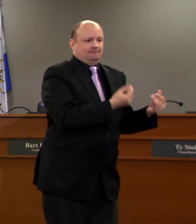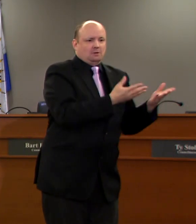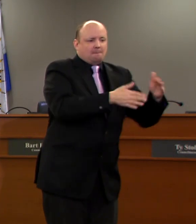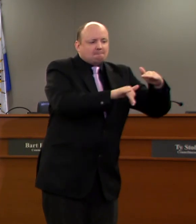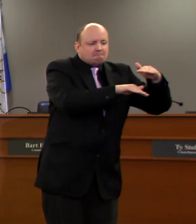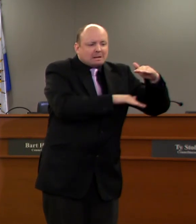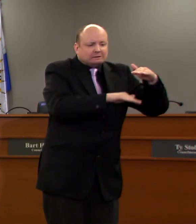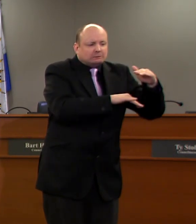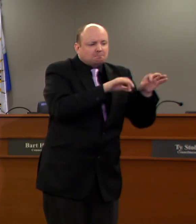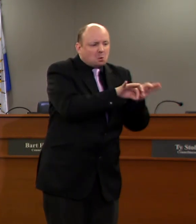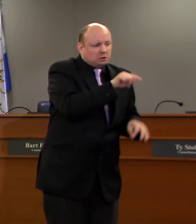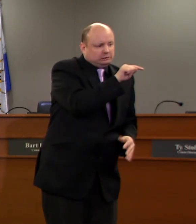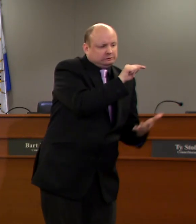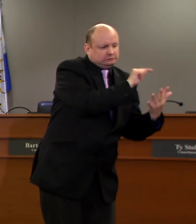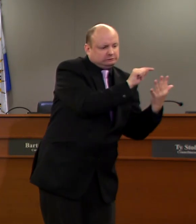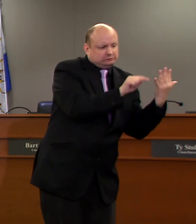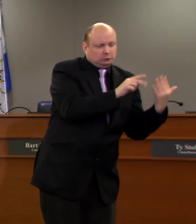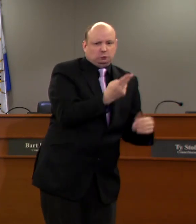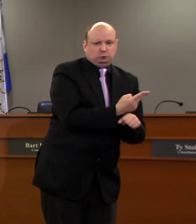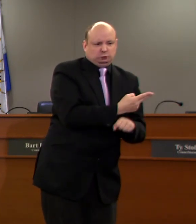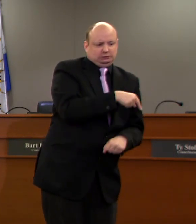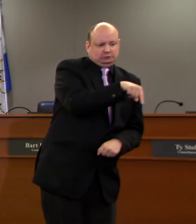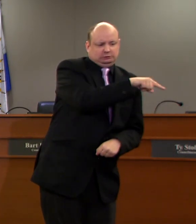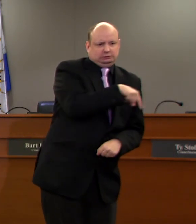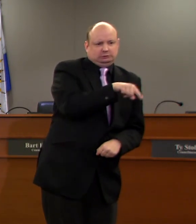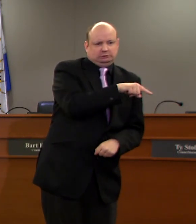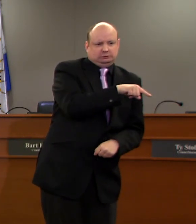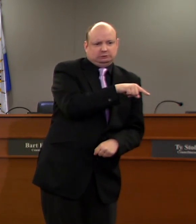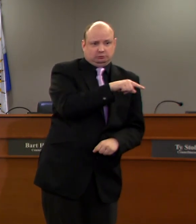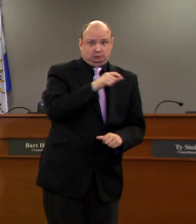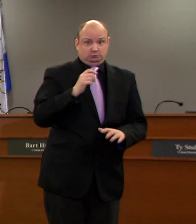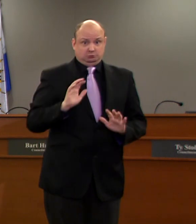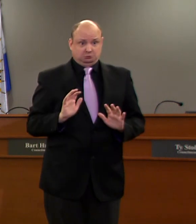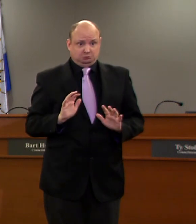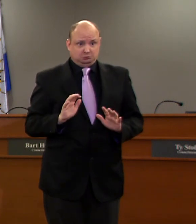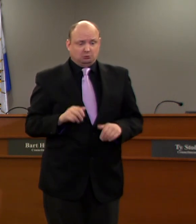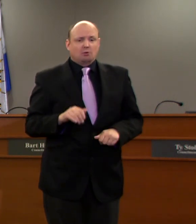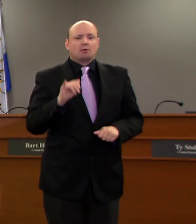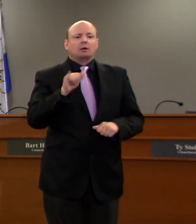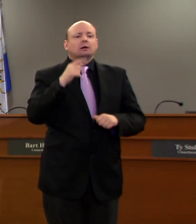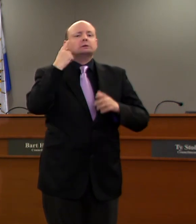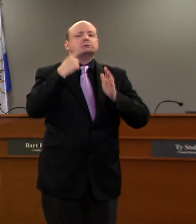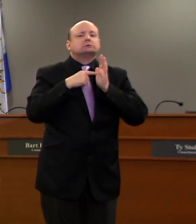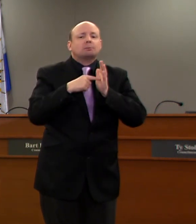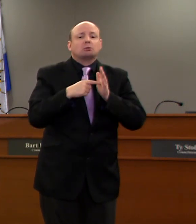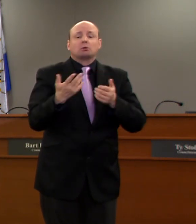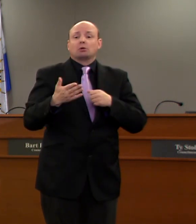Some additional examples would be neighborhood street sweeping, that's off the table for right now.